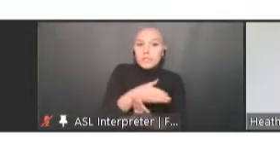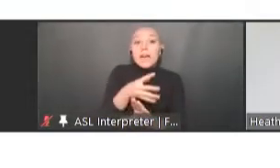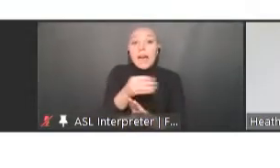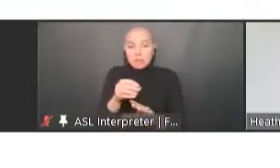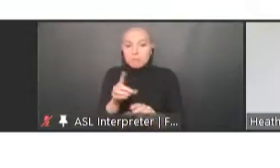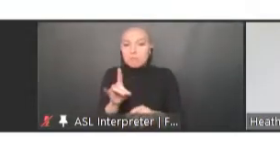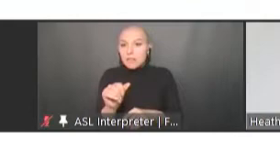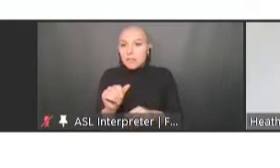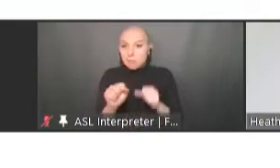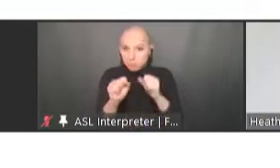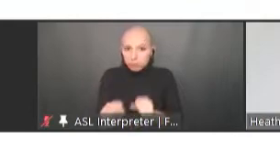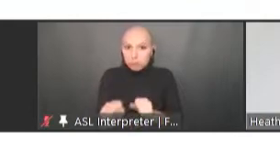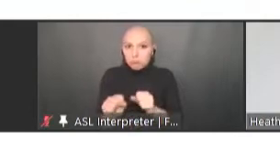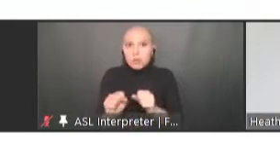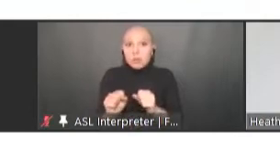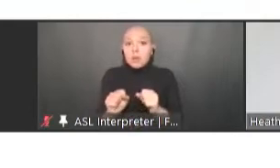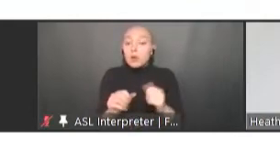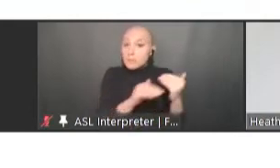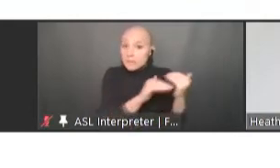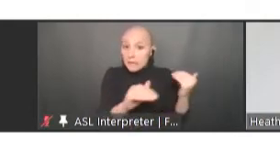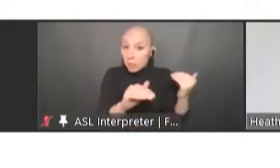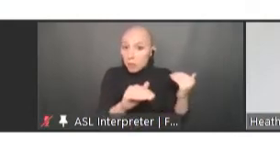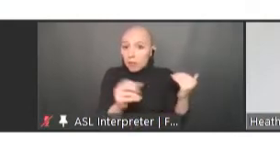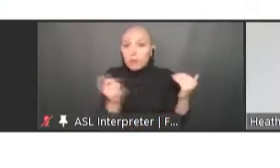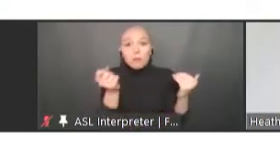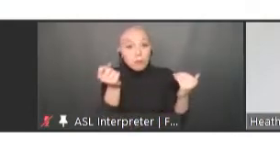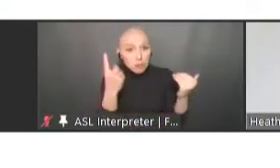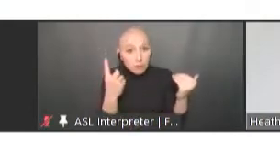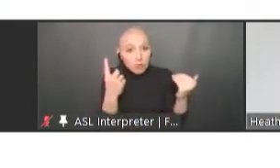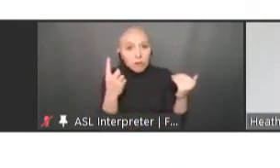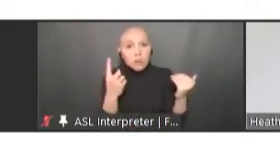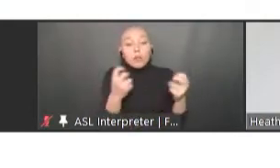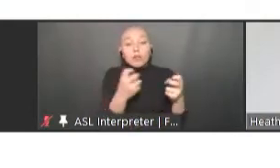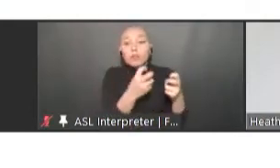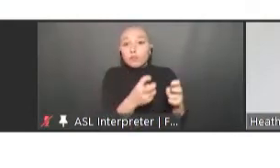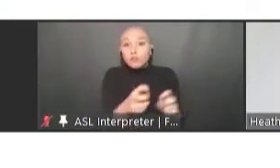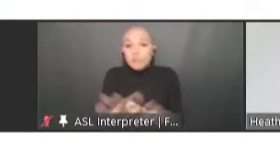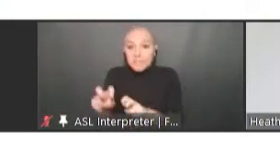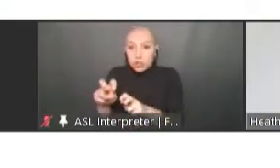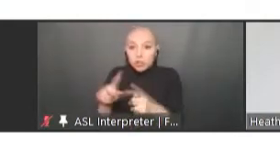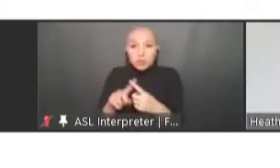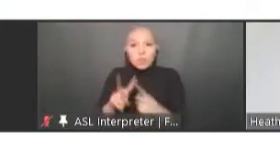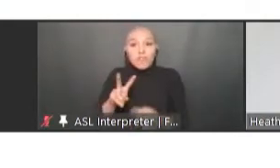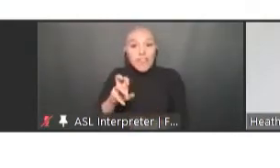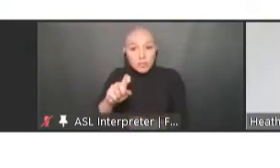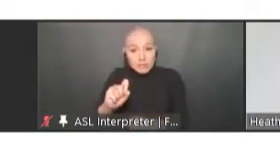followed by declines corresponding to the transitions and variant prevalence. Death